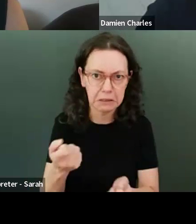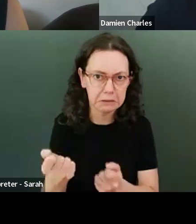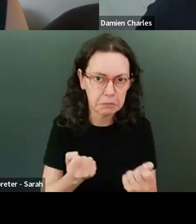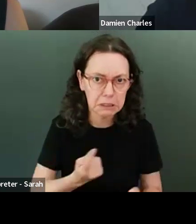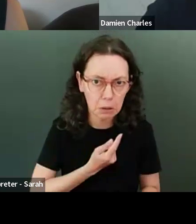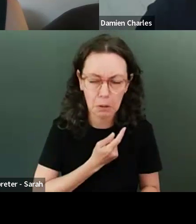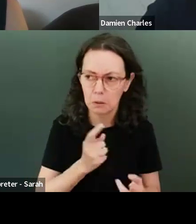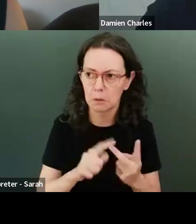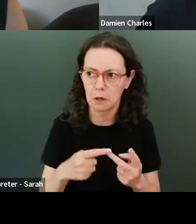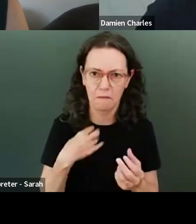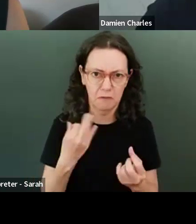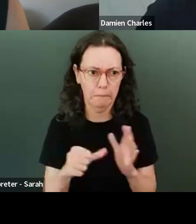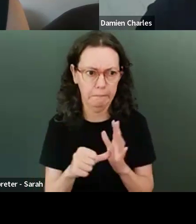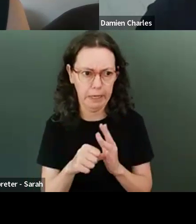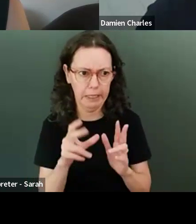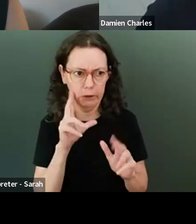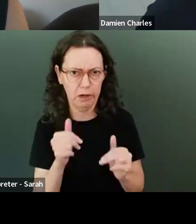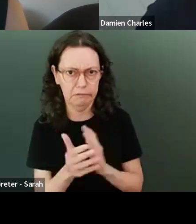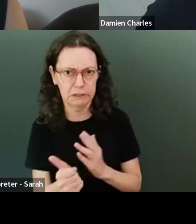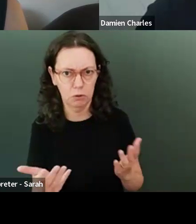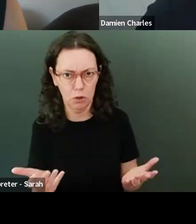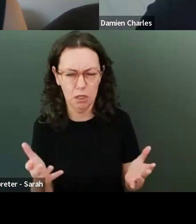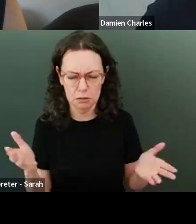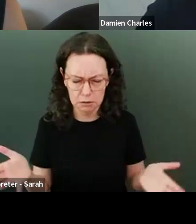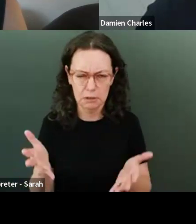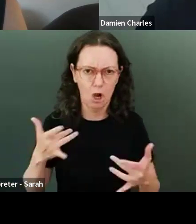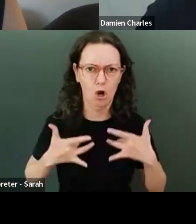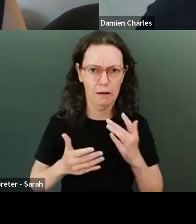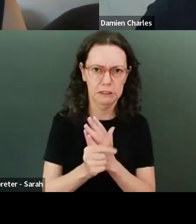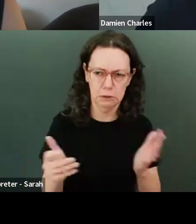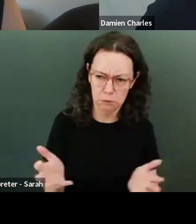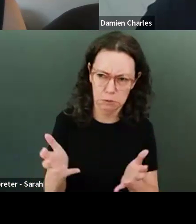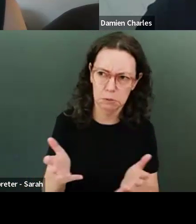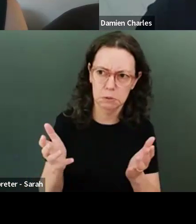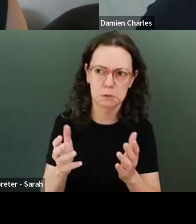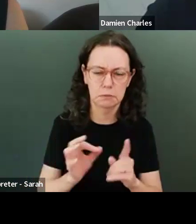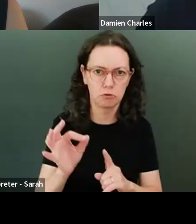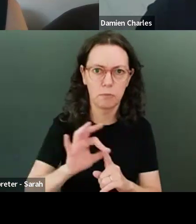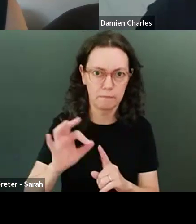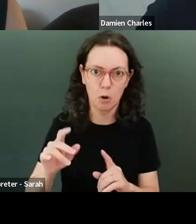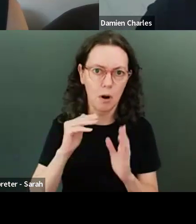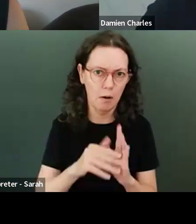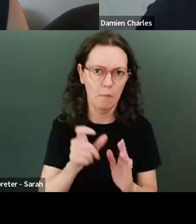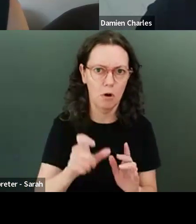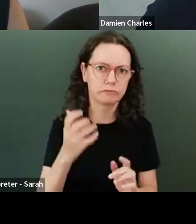not have money or other skills. so the more that we can build those skills then